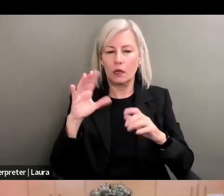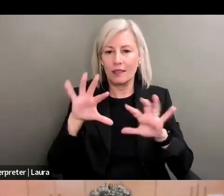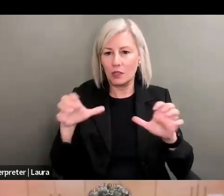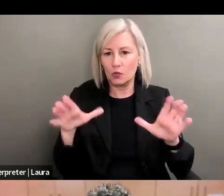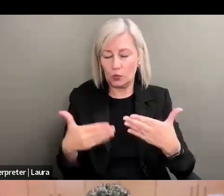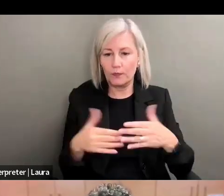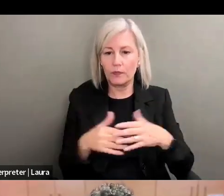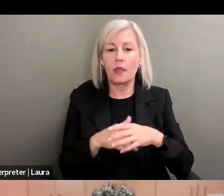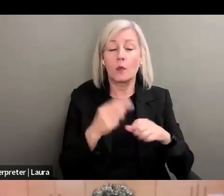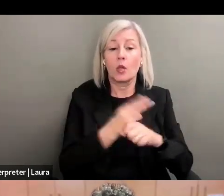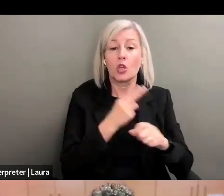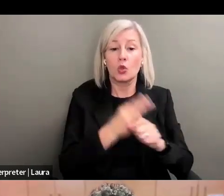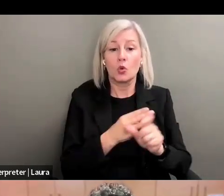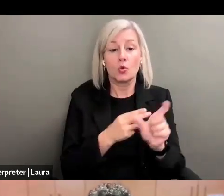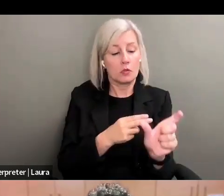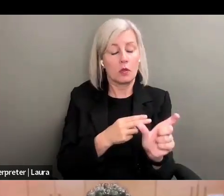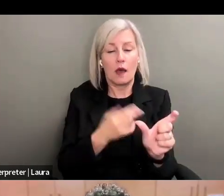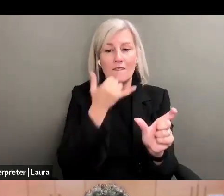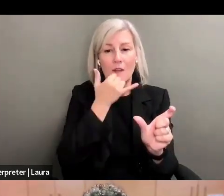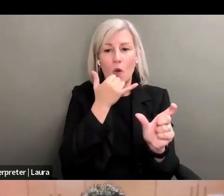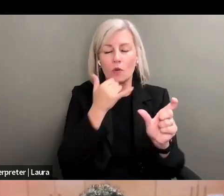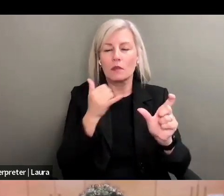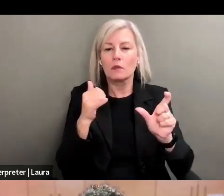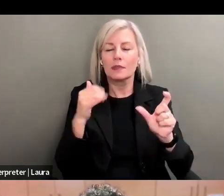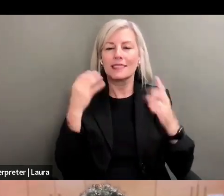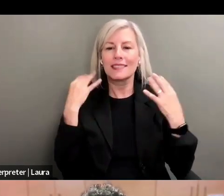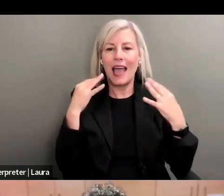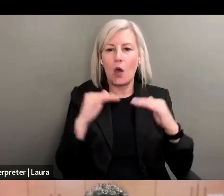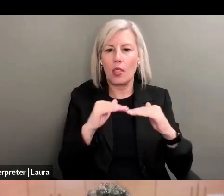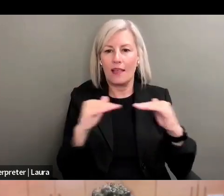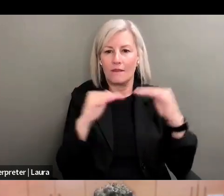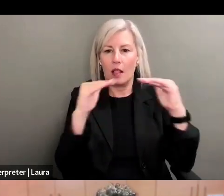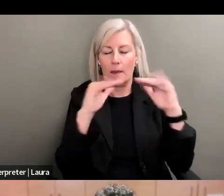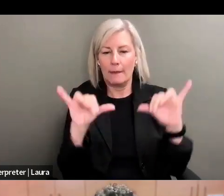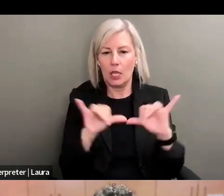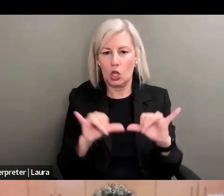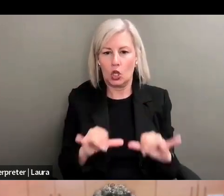level meter on the phone or from our clinic in the audiology space to help